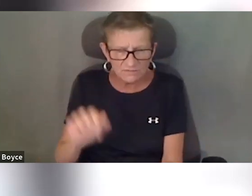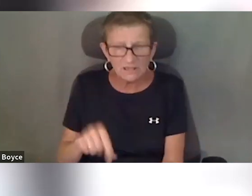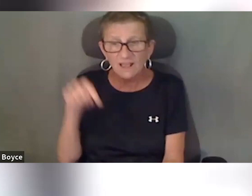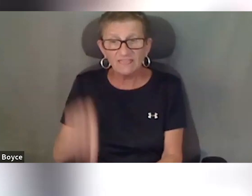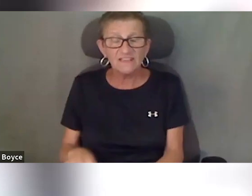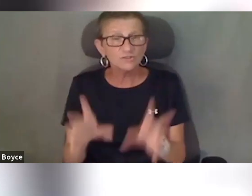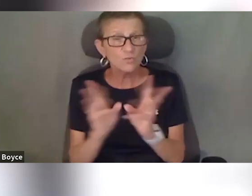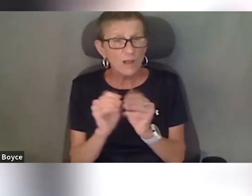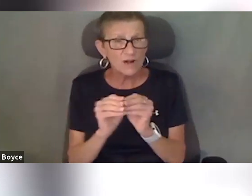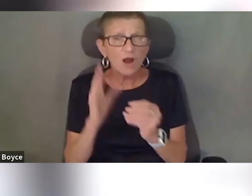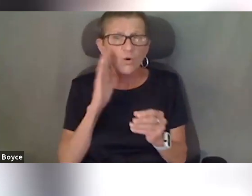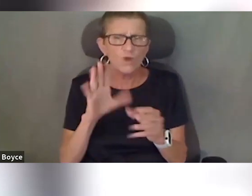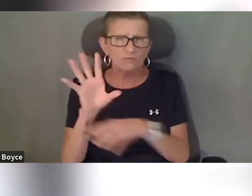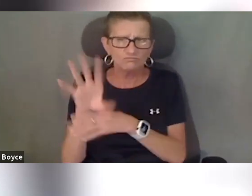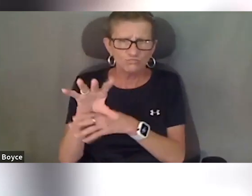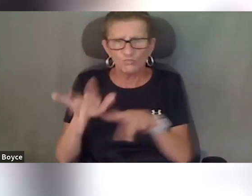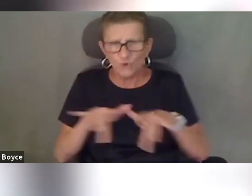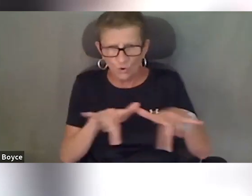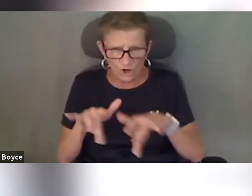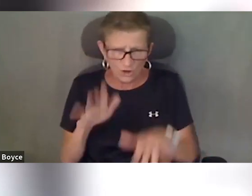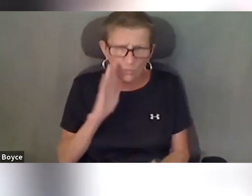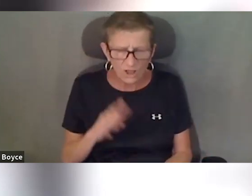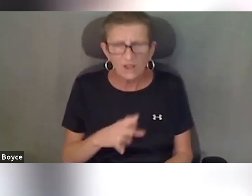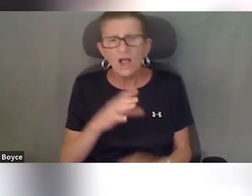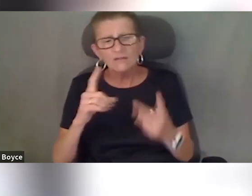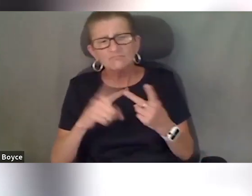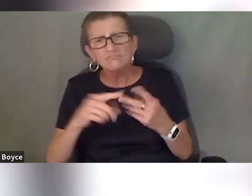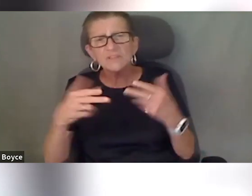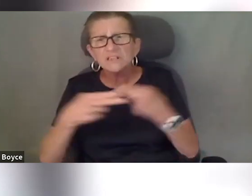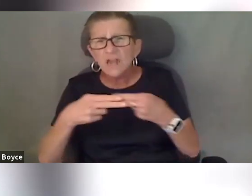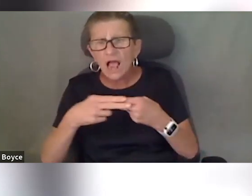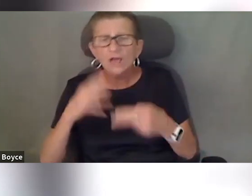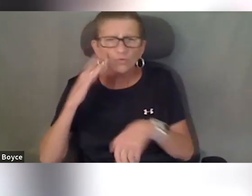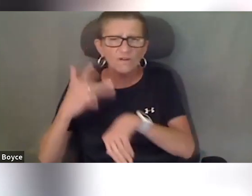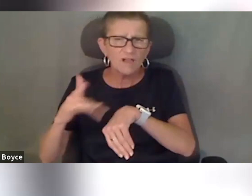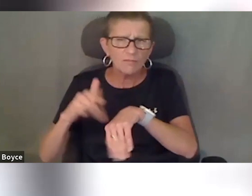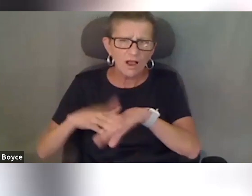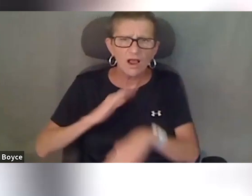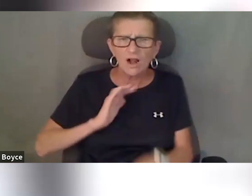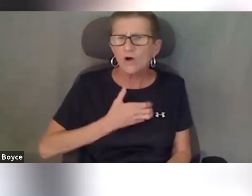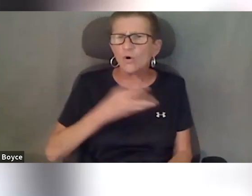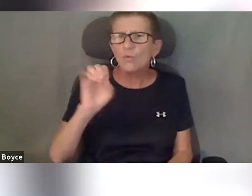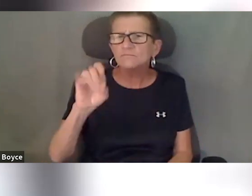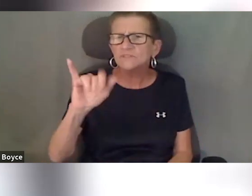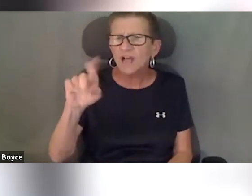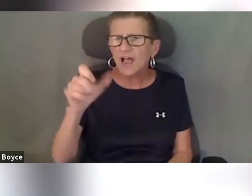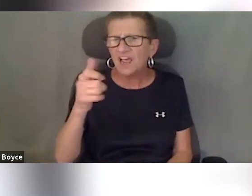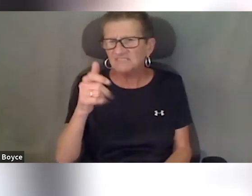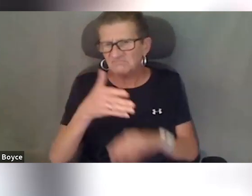This webinar will be recorded, and the recording and slides will be available on our website sometime after the webinar.